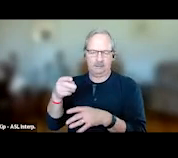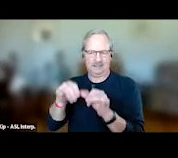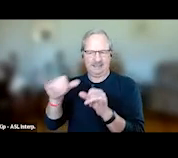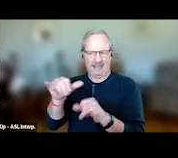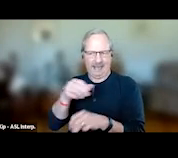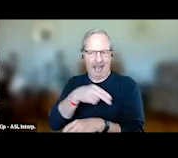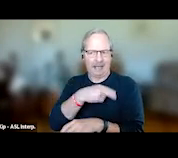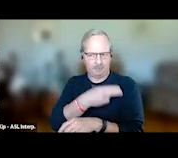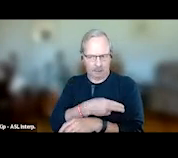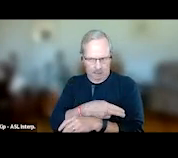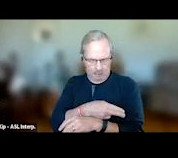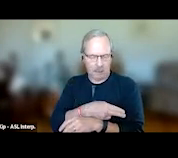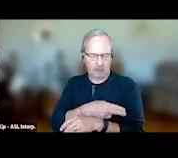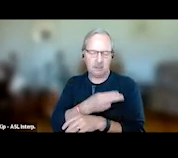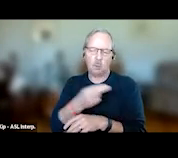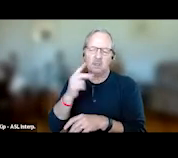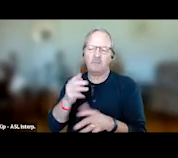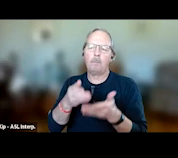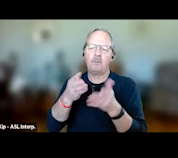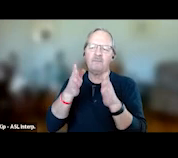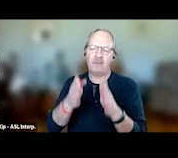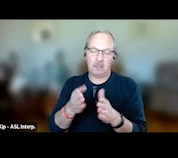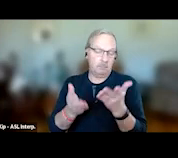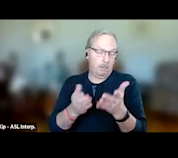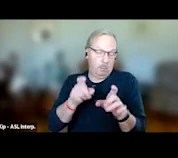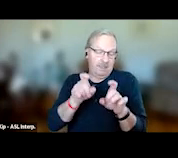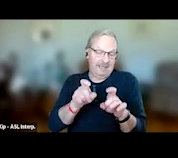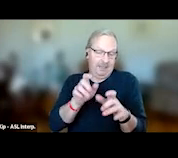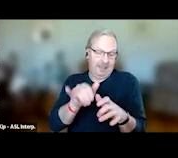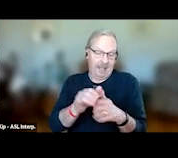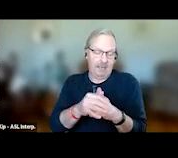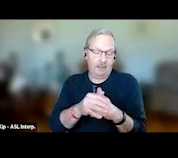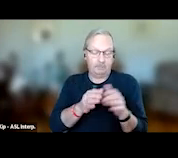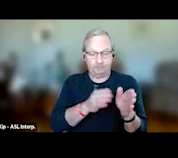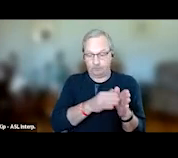a resource for our providers that might need that. On the right here we have some additional resources